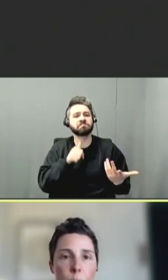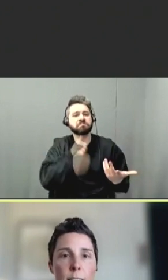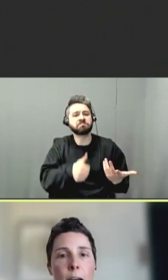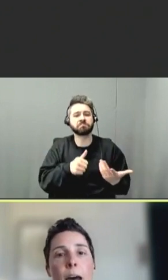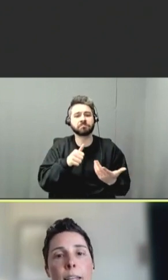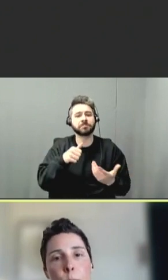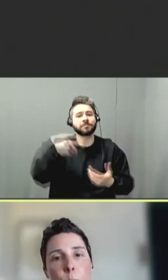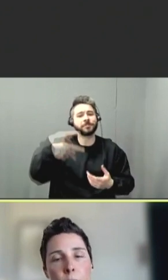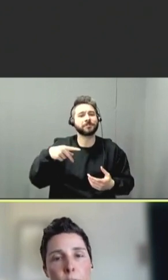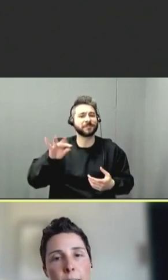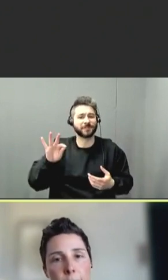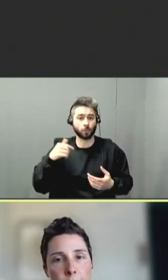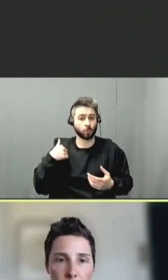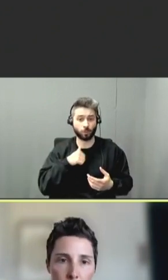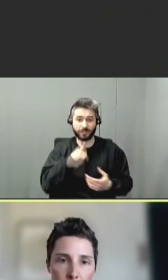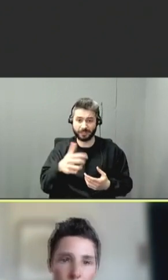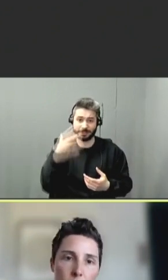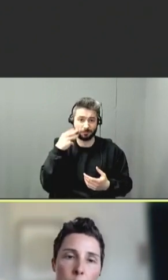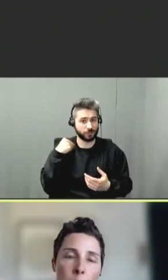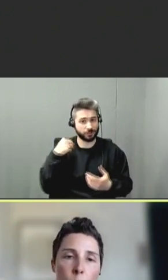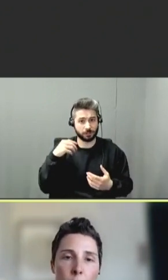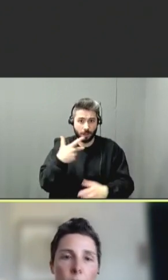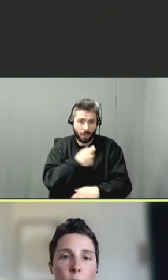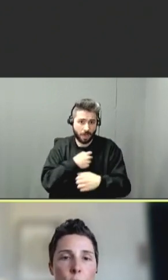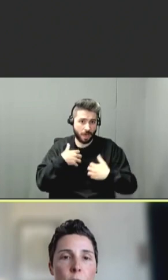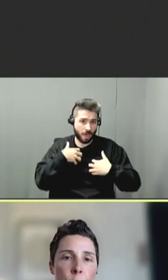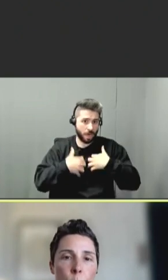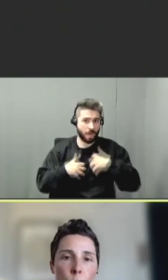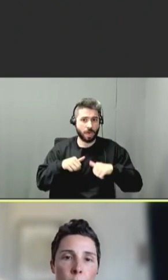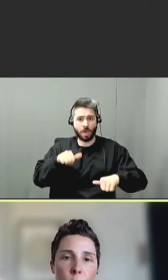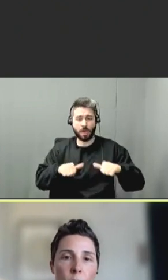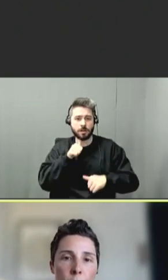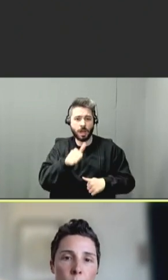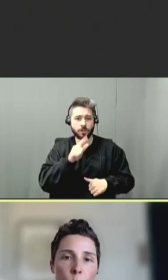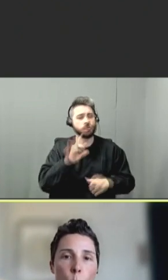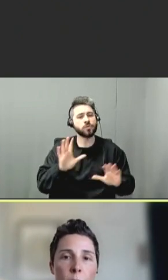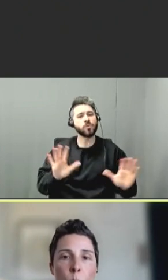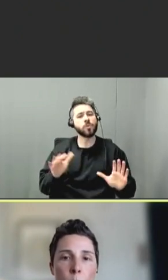we did not experience vaccine hesitancy. We had hundreds of inquiries regarding when and